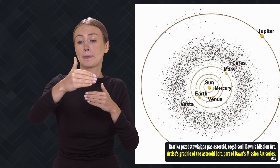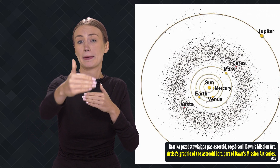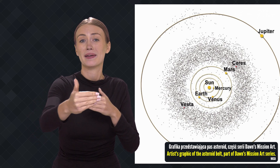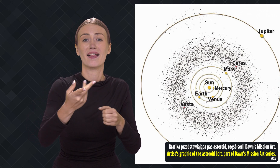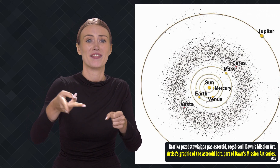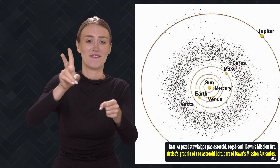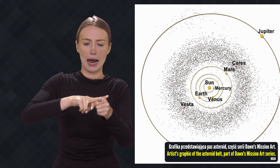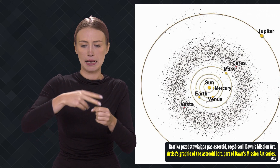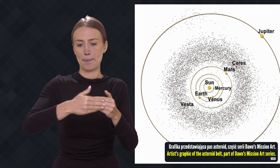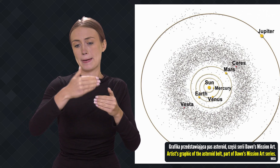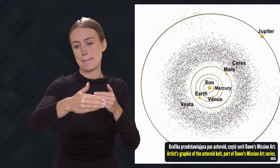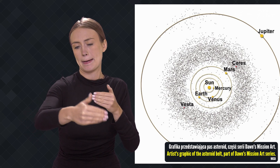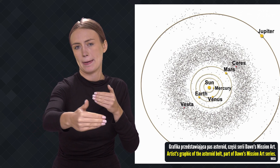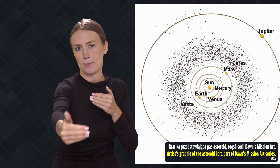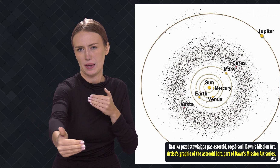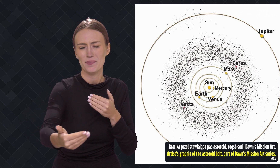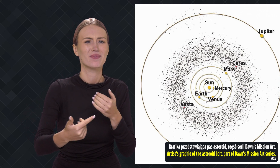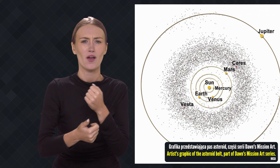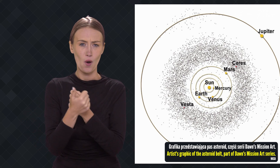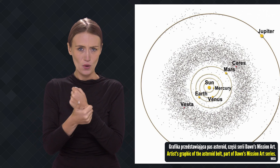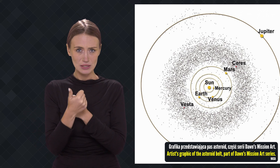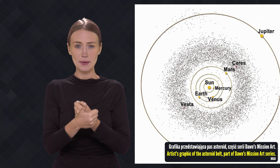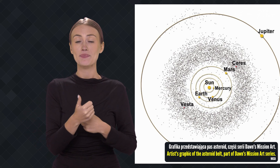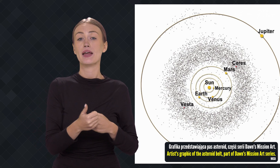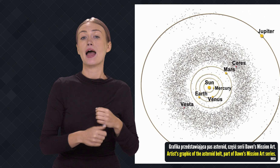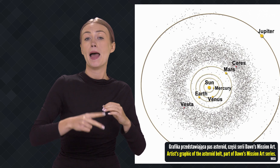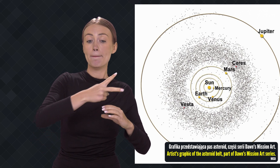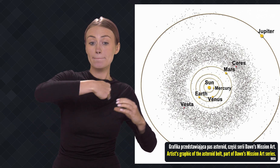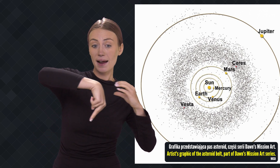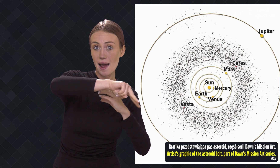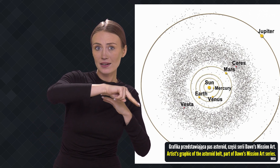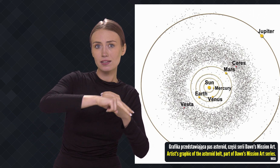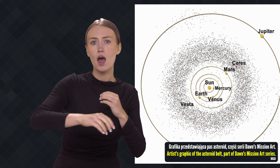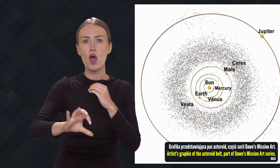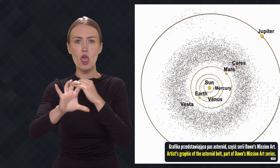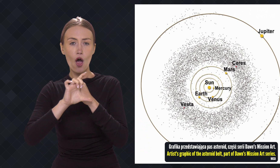is roughly twice as far from the Sun as the previous one. This suggests that between Mars and Jupiter